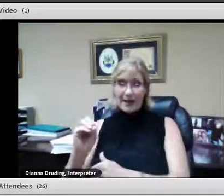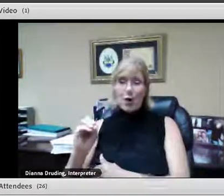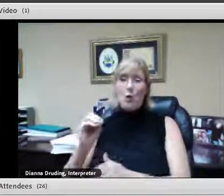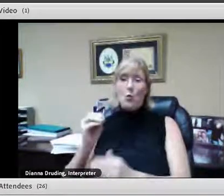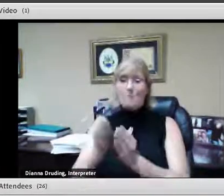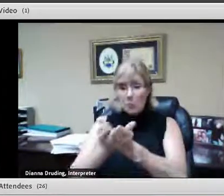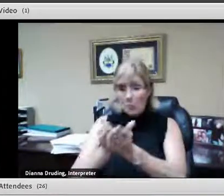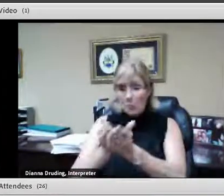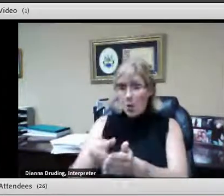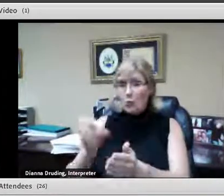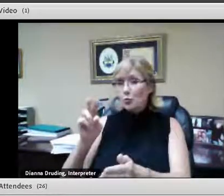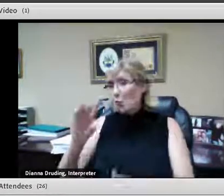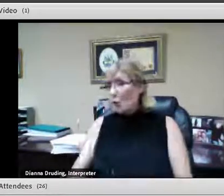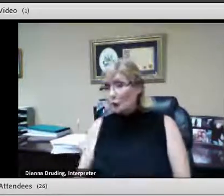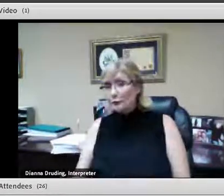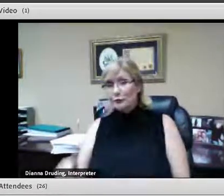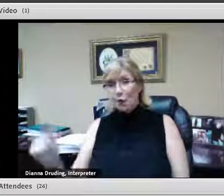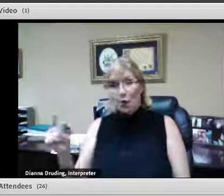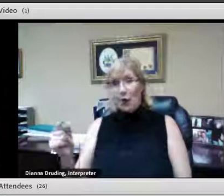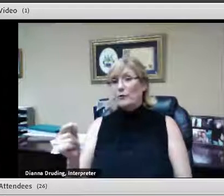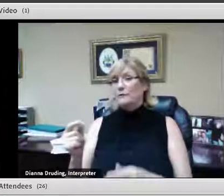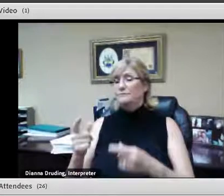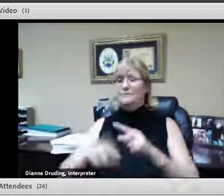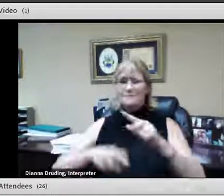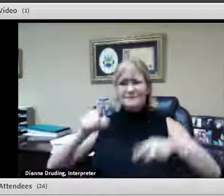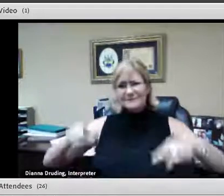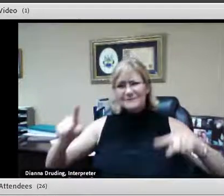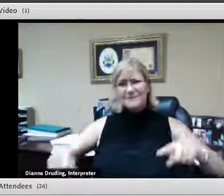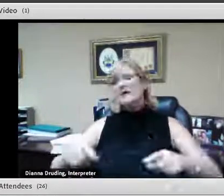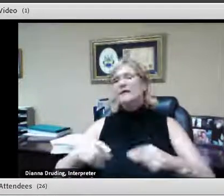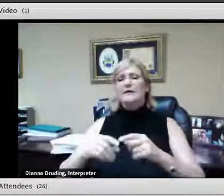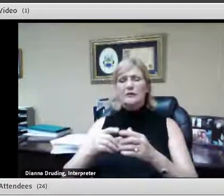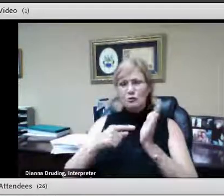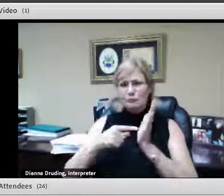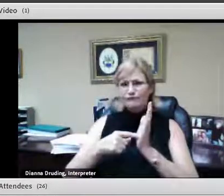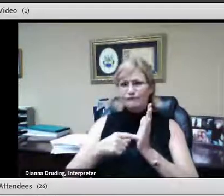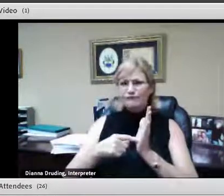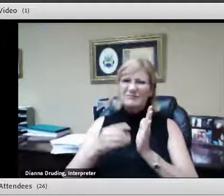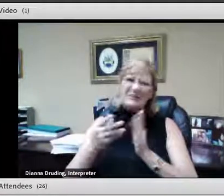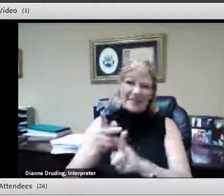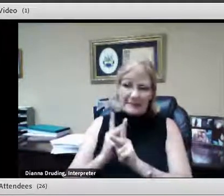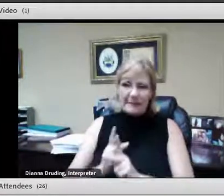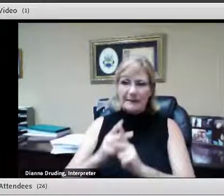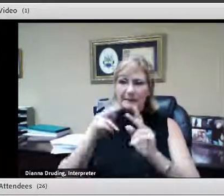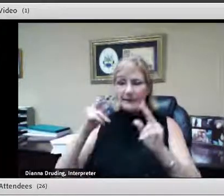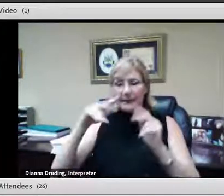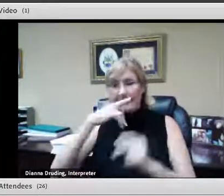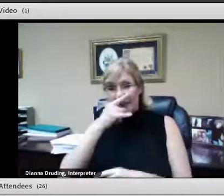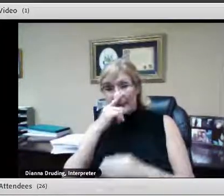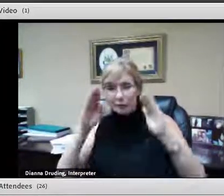You know, a bunch of different variations of this just to kind of keep kids focused, keep kids engaged. It's a really fun game, and it helps them practice